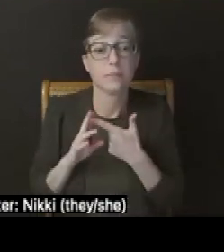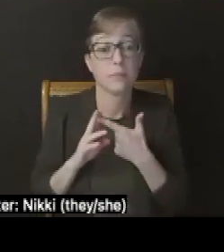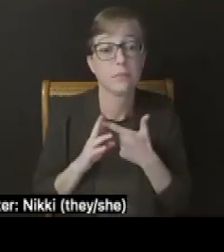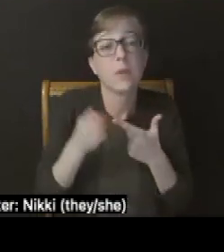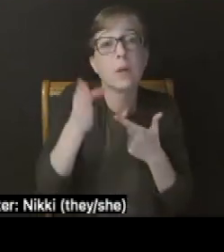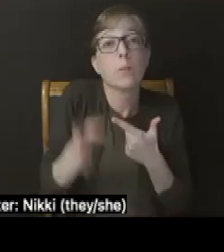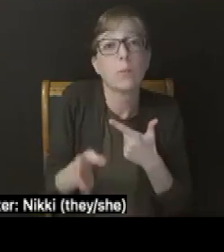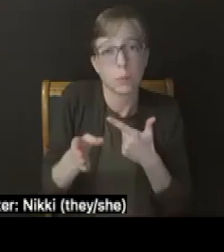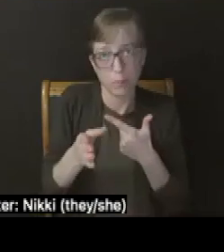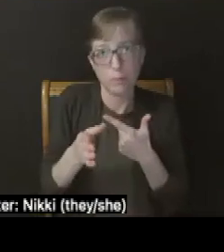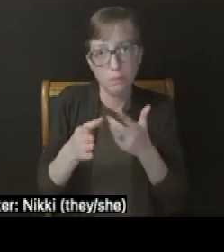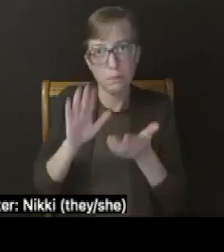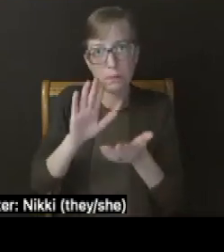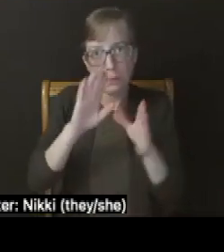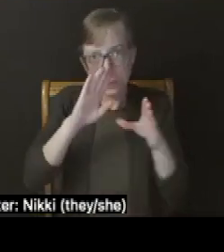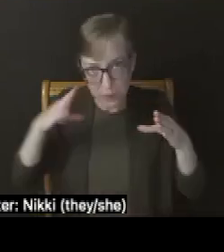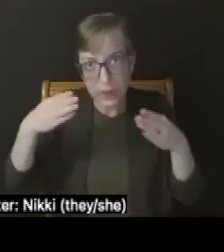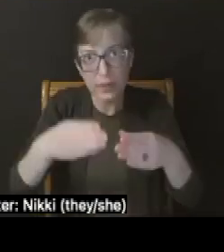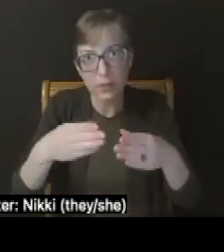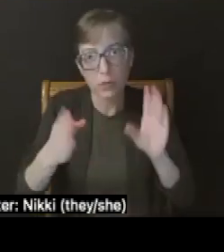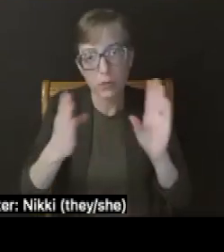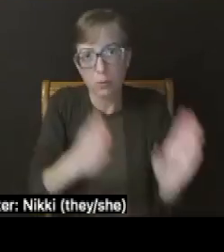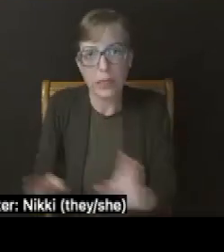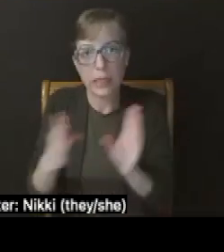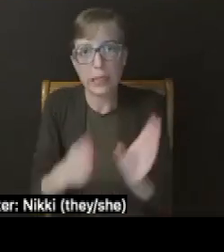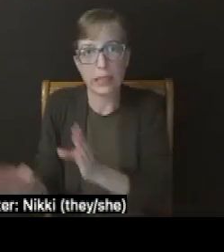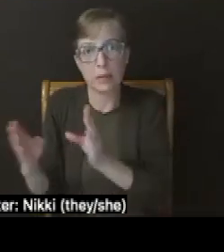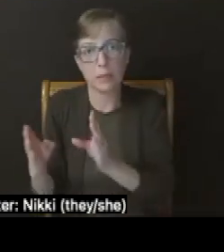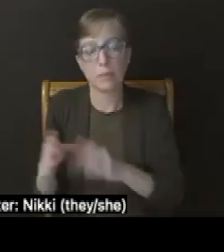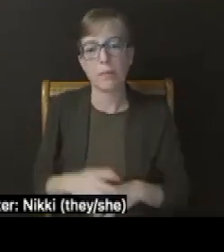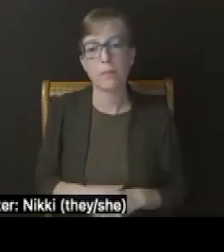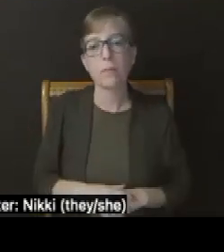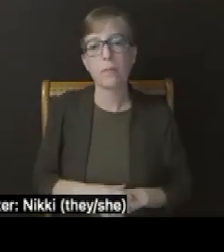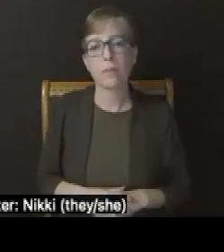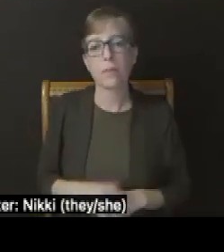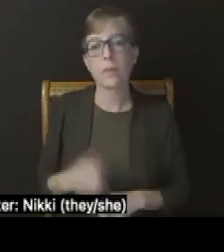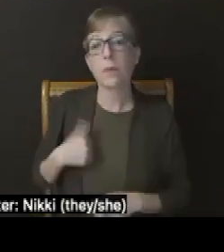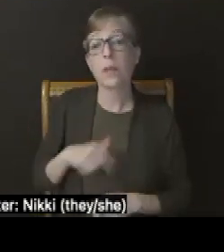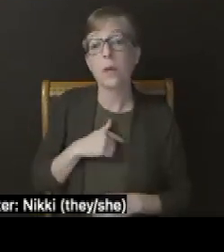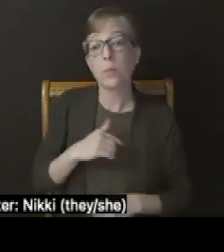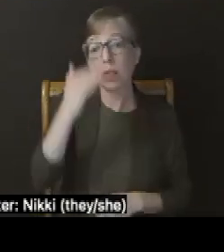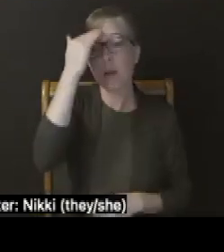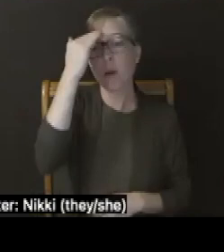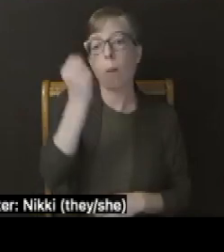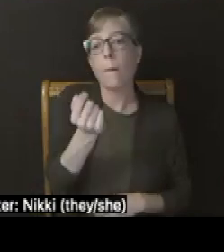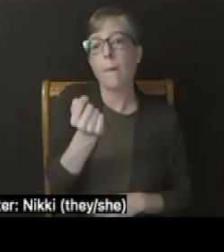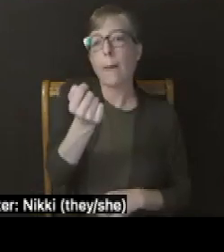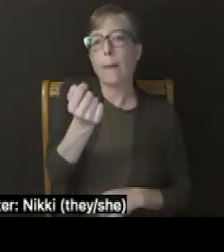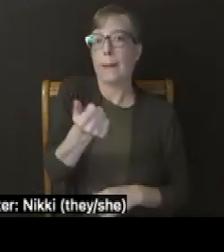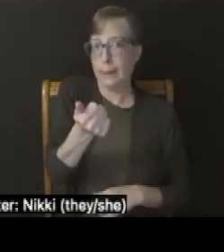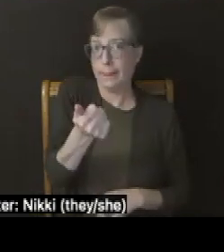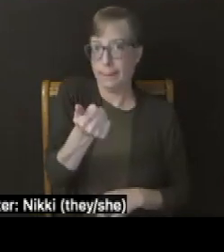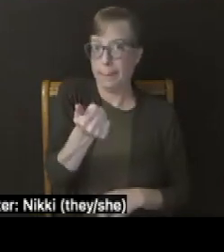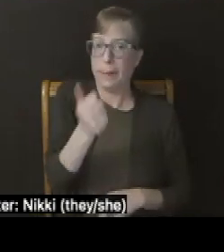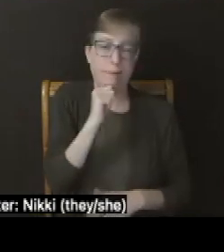which is another area where we know a little bit, but we don't know a lot about implementation of person